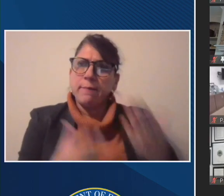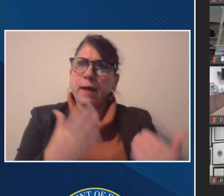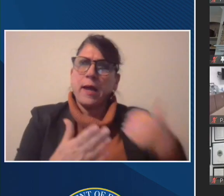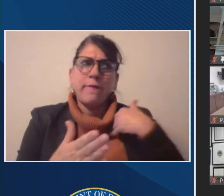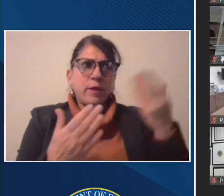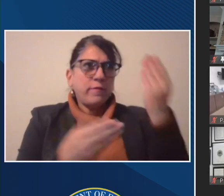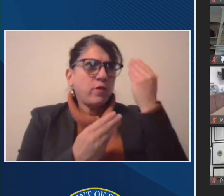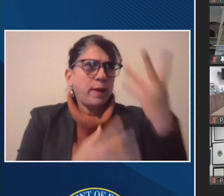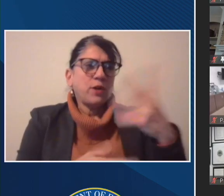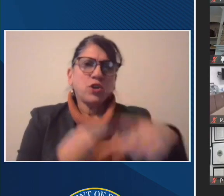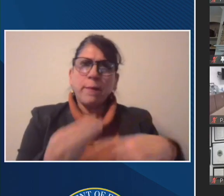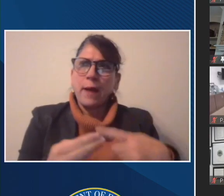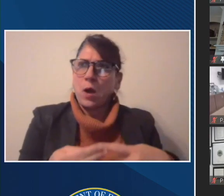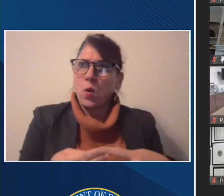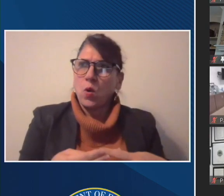Stephanie's background.